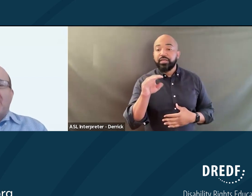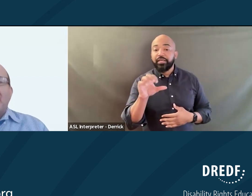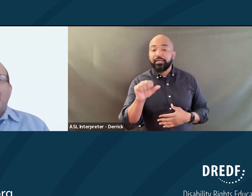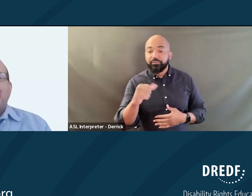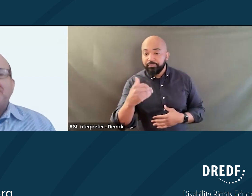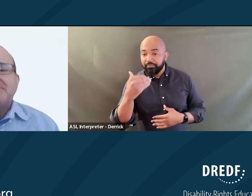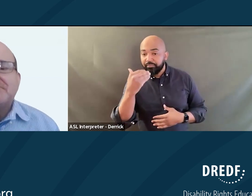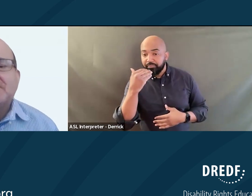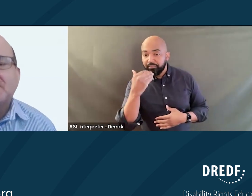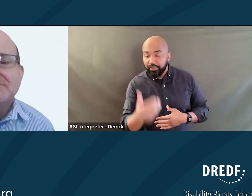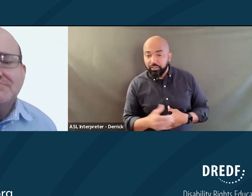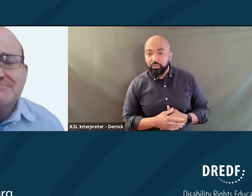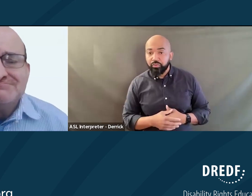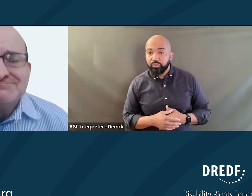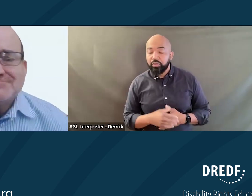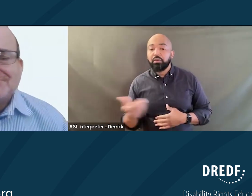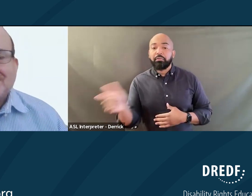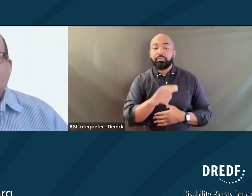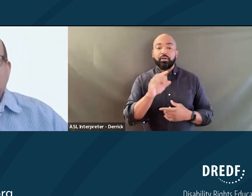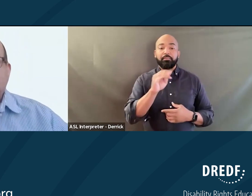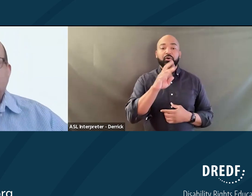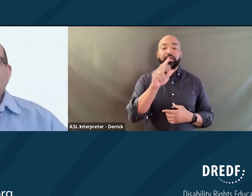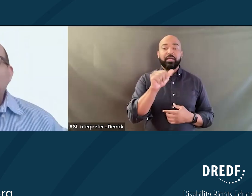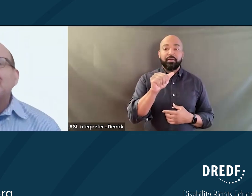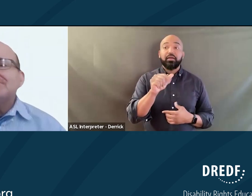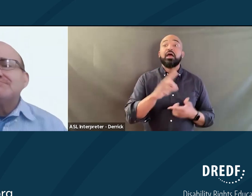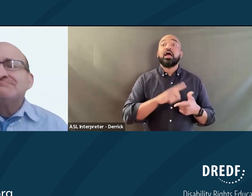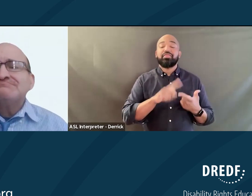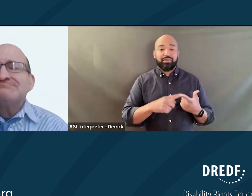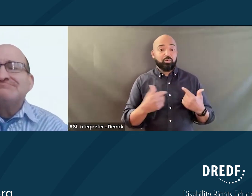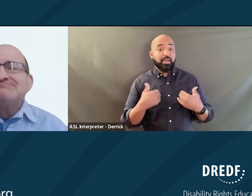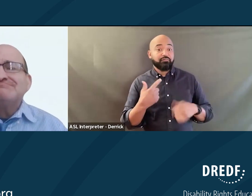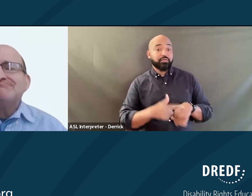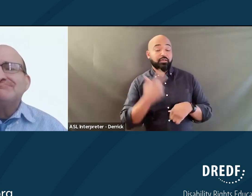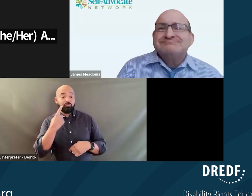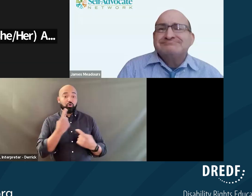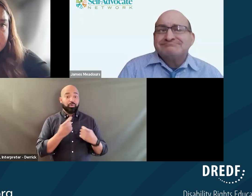share with us? And we also have time for questions; we have a lot of questions. So,